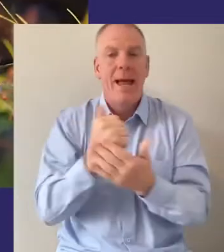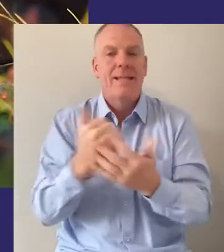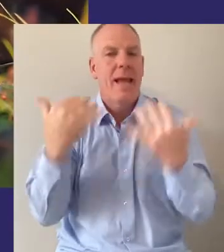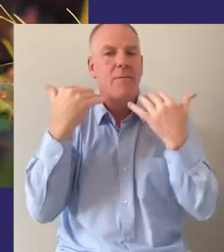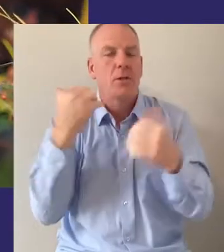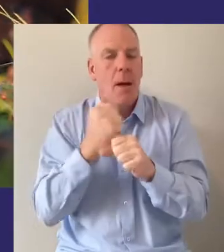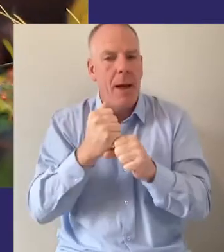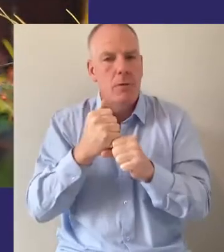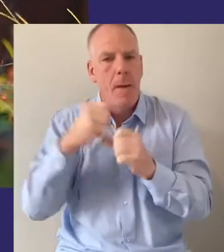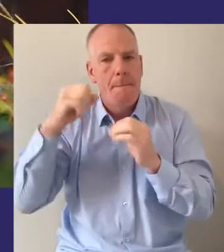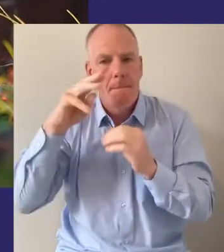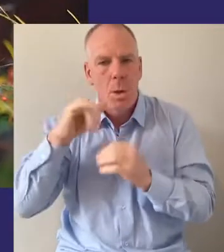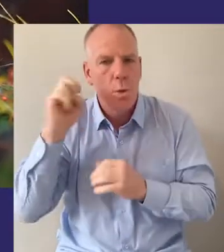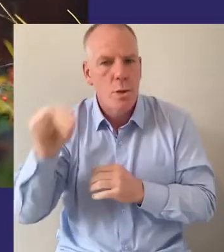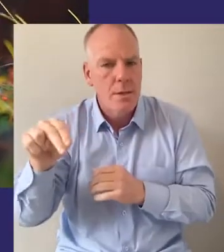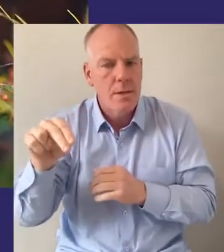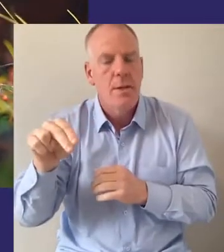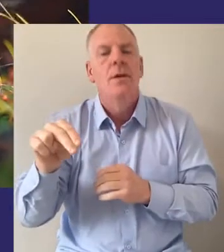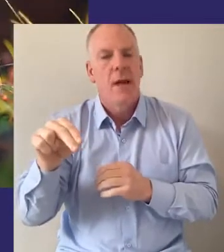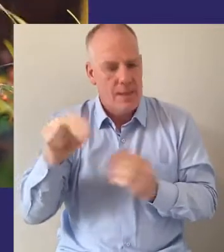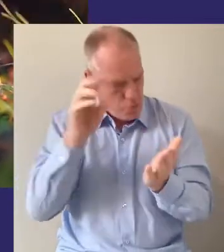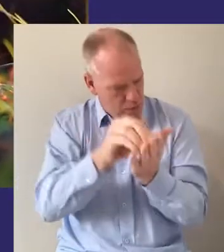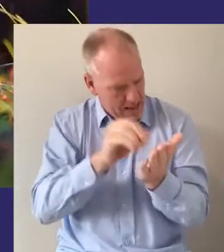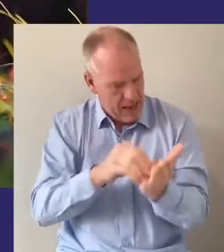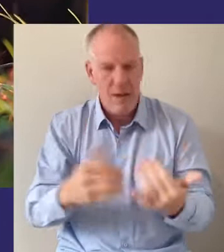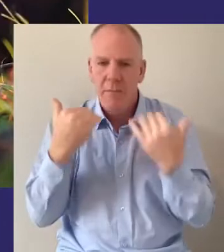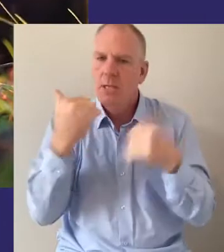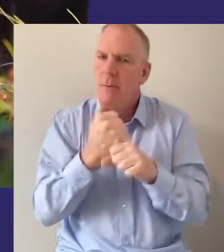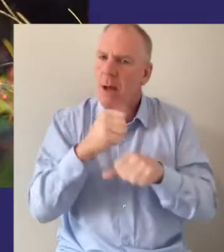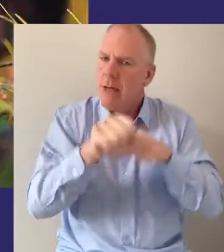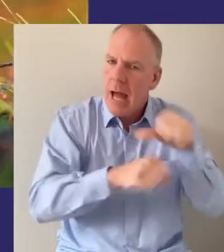And they record that as well as recording information on marine plants and animals.